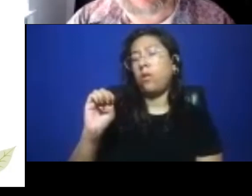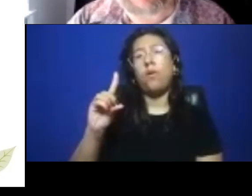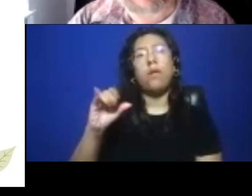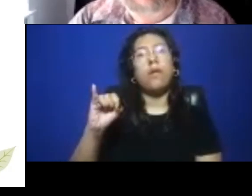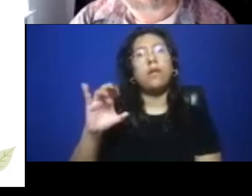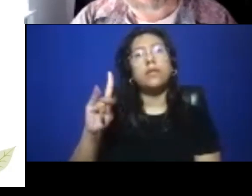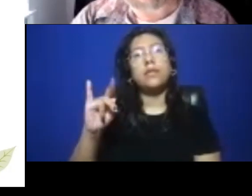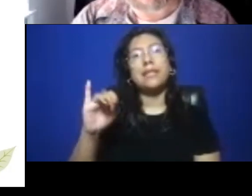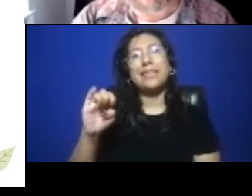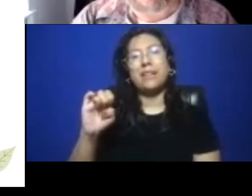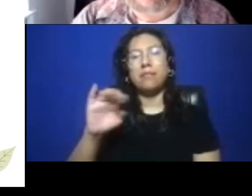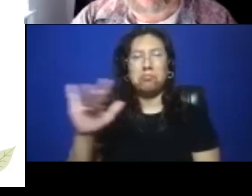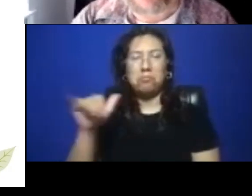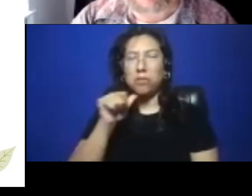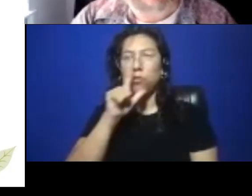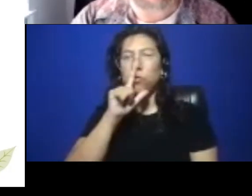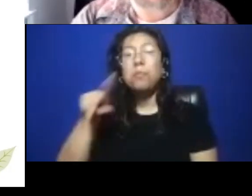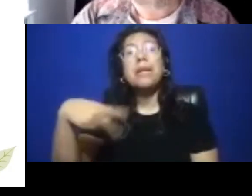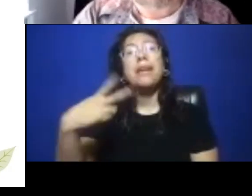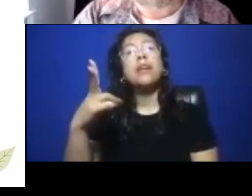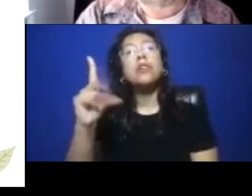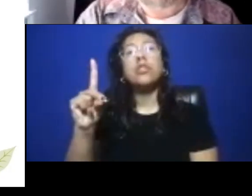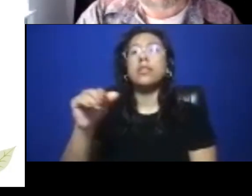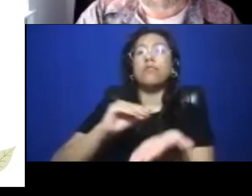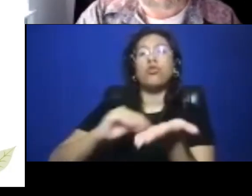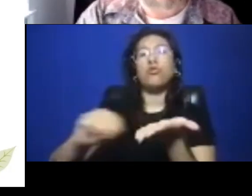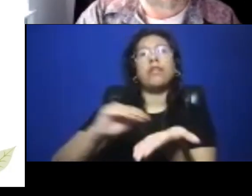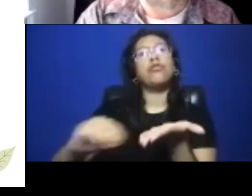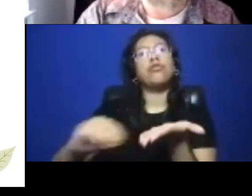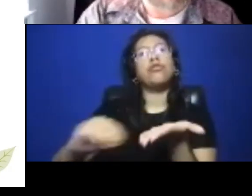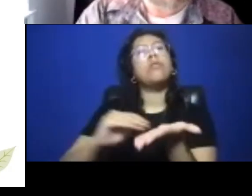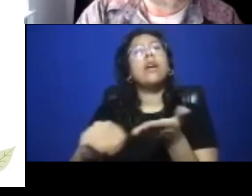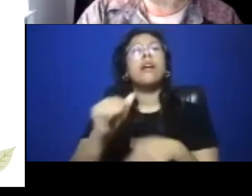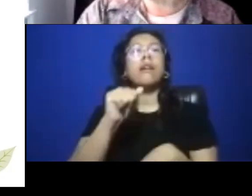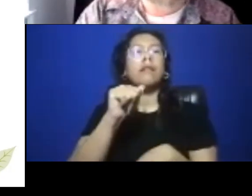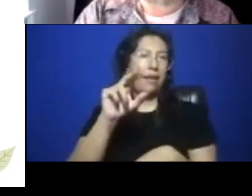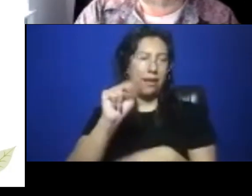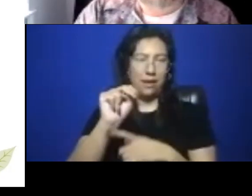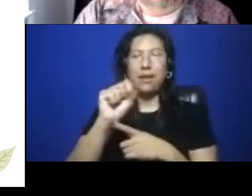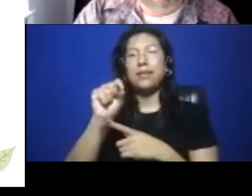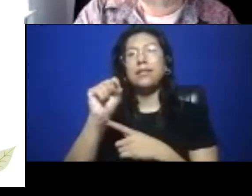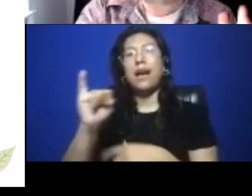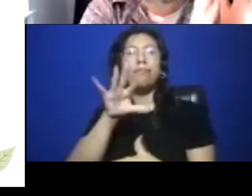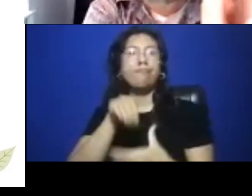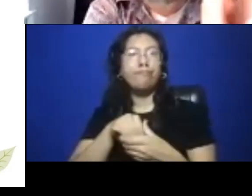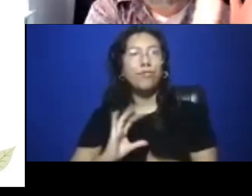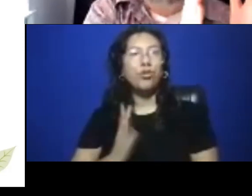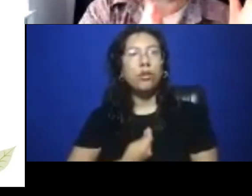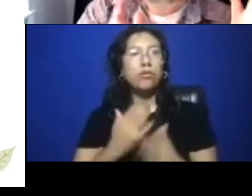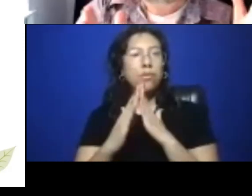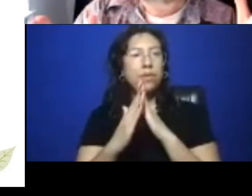on non-suicidal self-injury within the trans community. And what's on the slide right now is he looked at